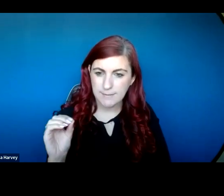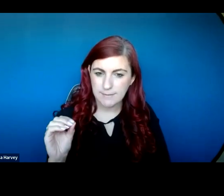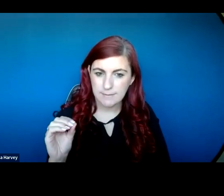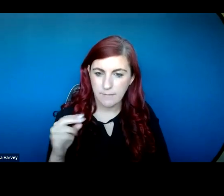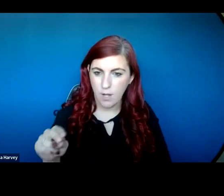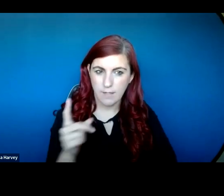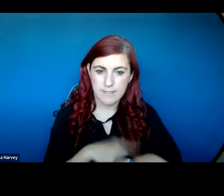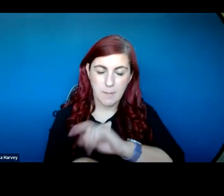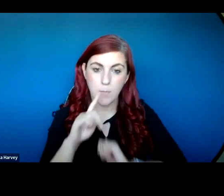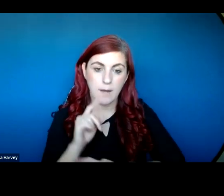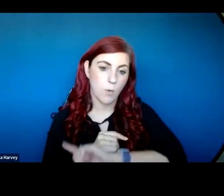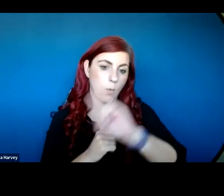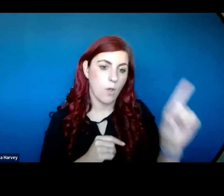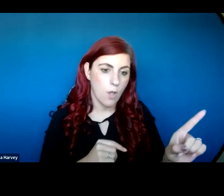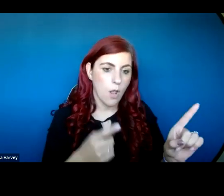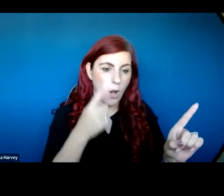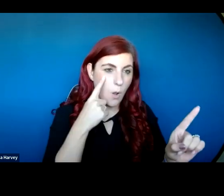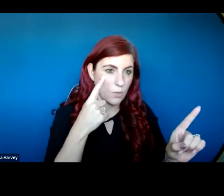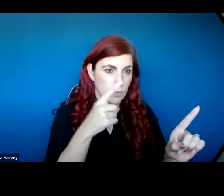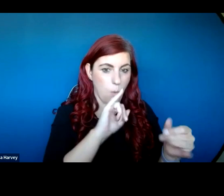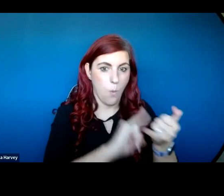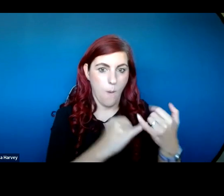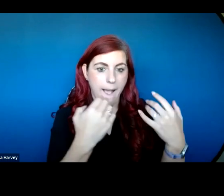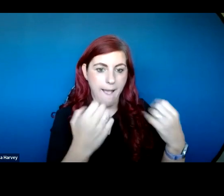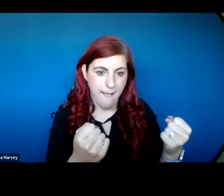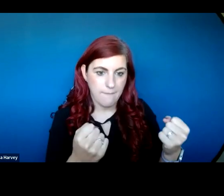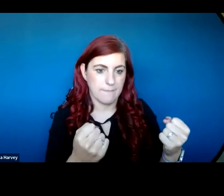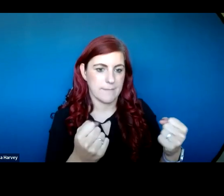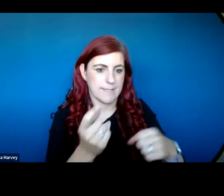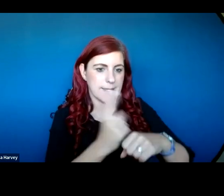But when we compare this with those who do have a disability, we see that